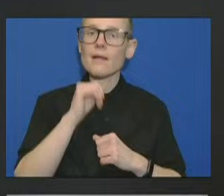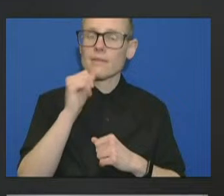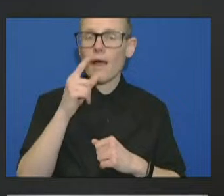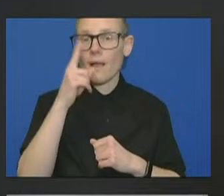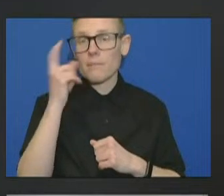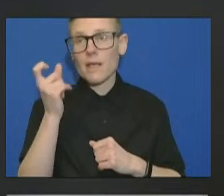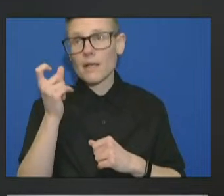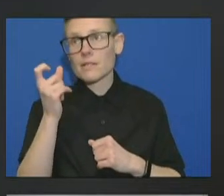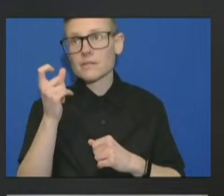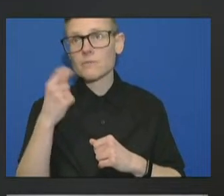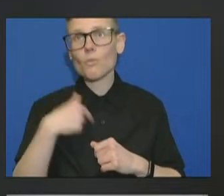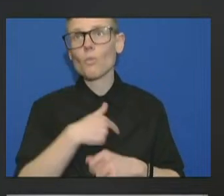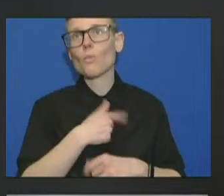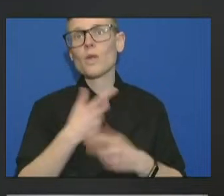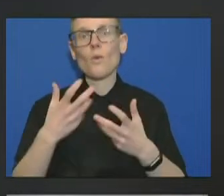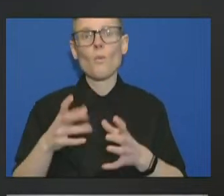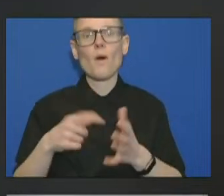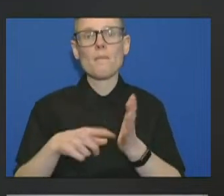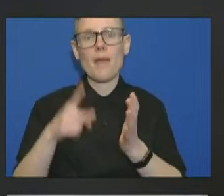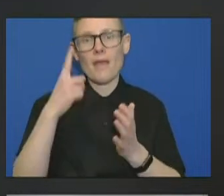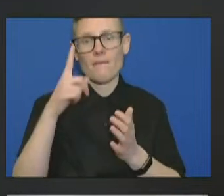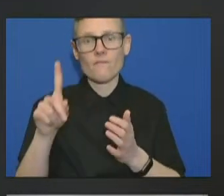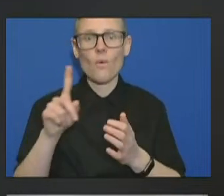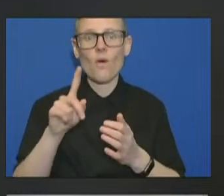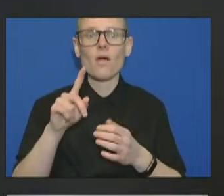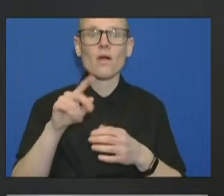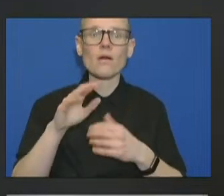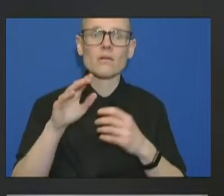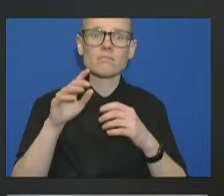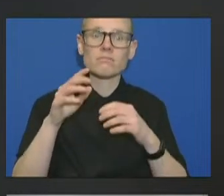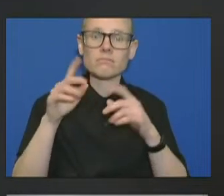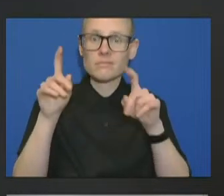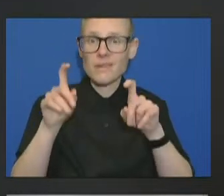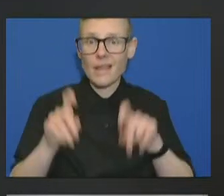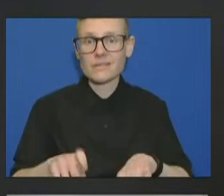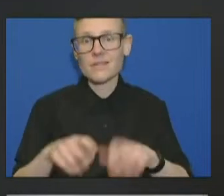readiness. Not going to lie this one burns a little bit. Not